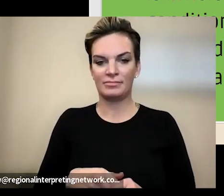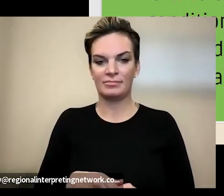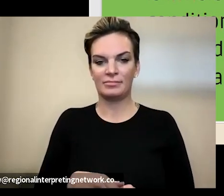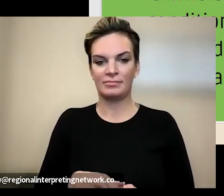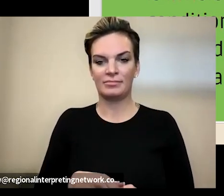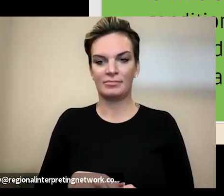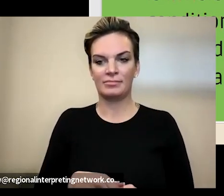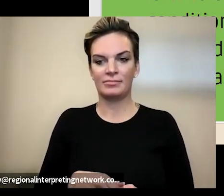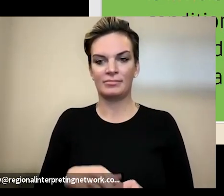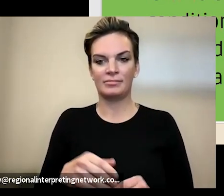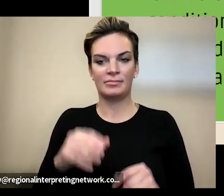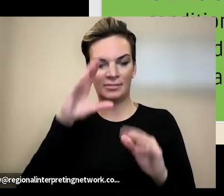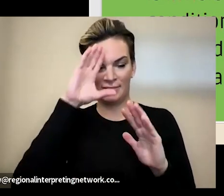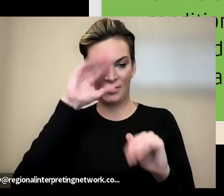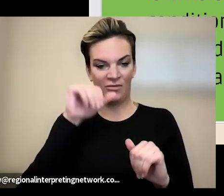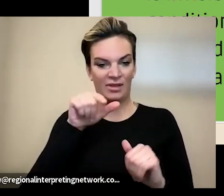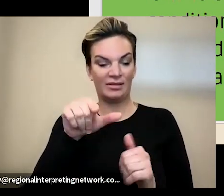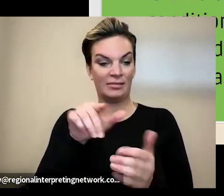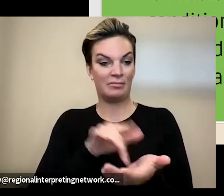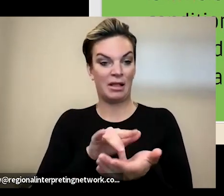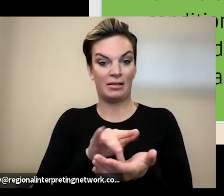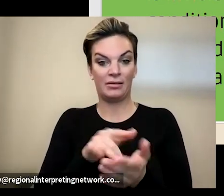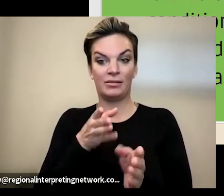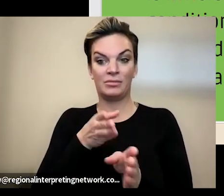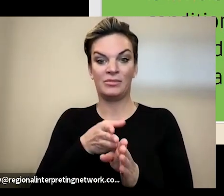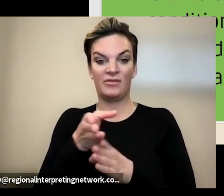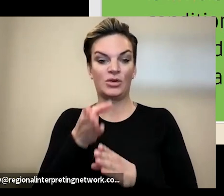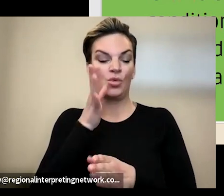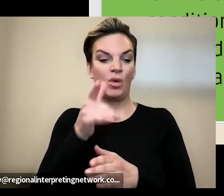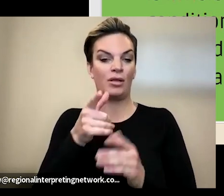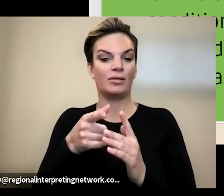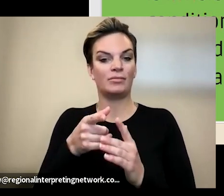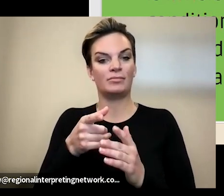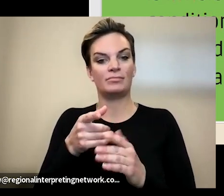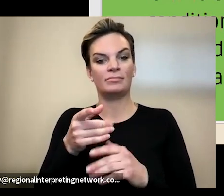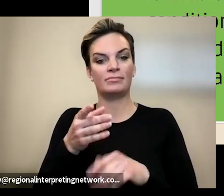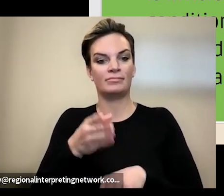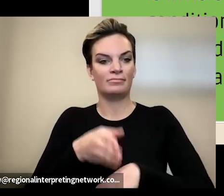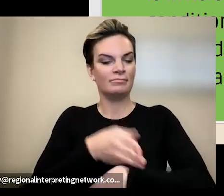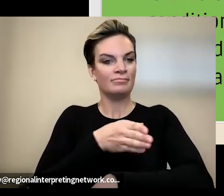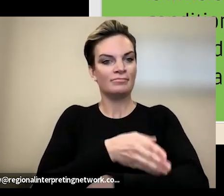and hopefully that the medical professionals will start to see that just because you cannot see